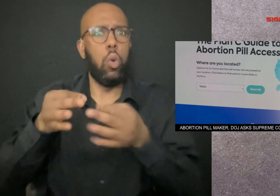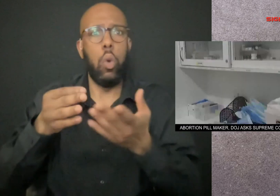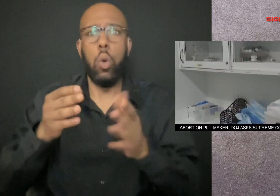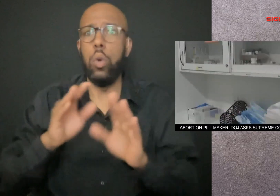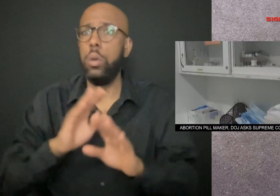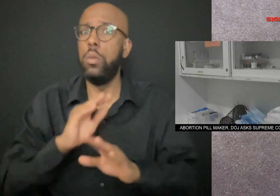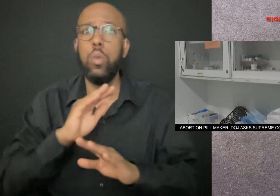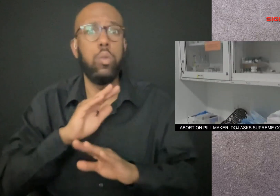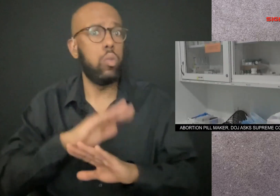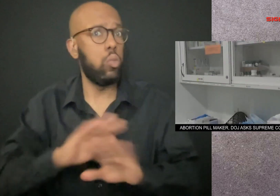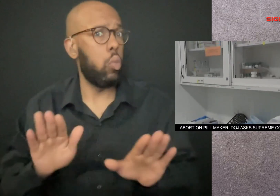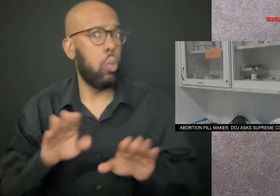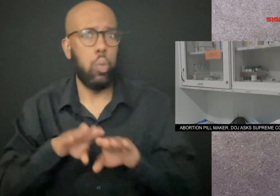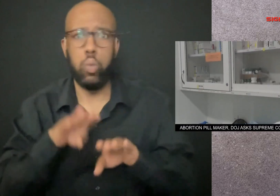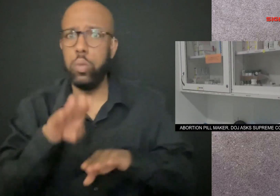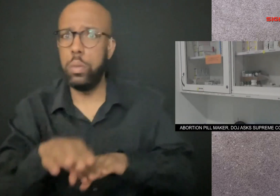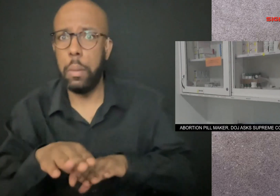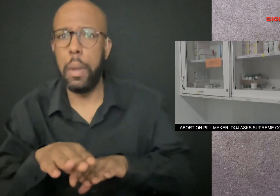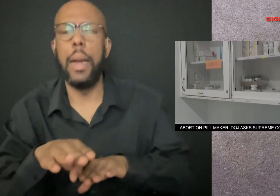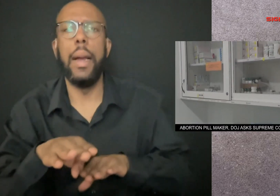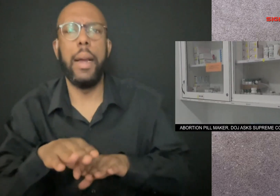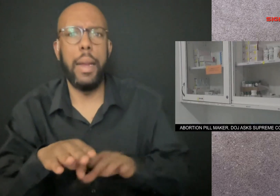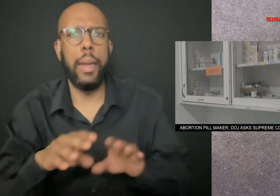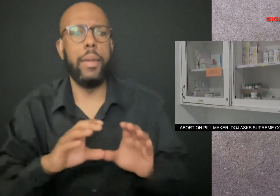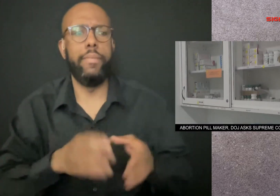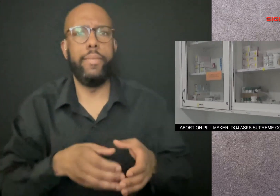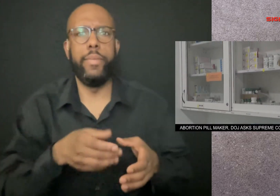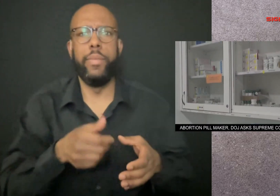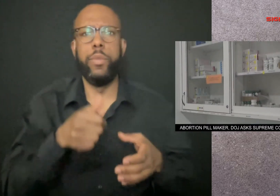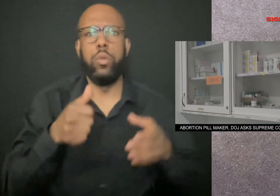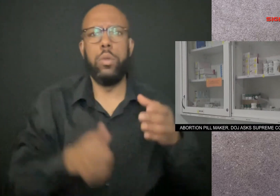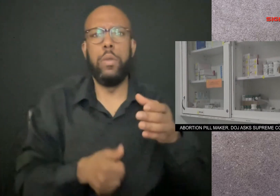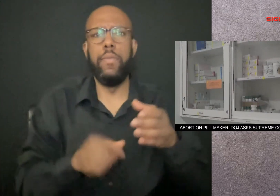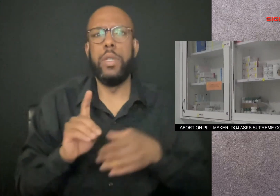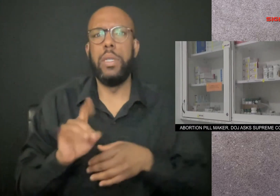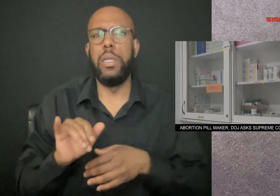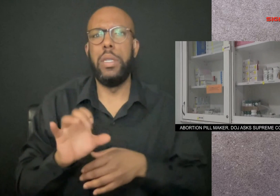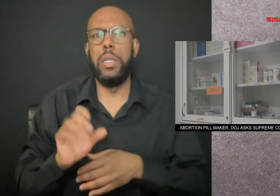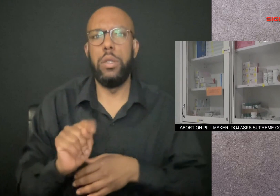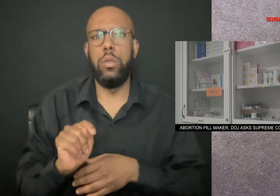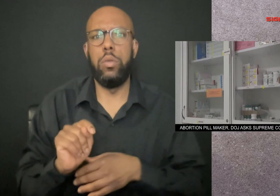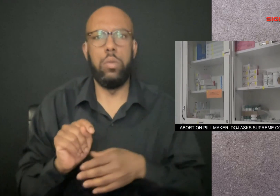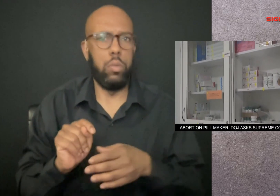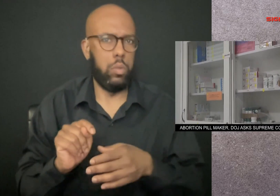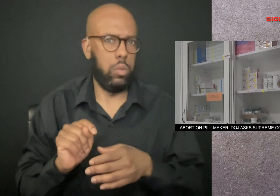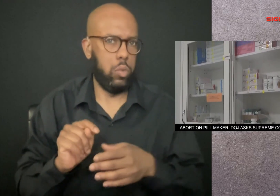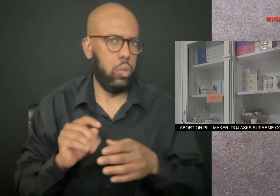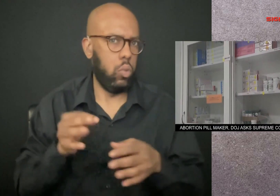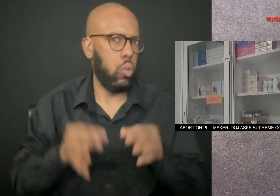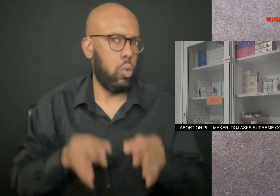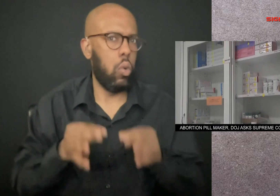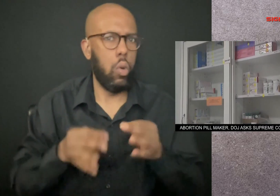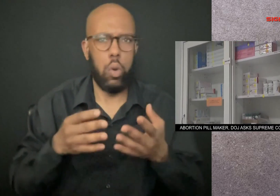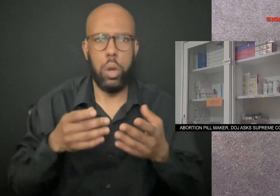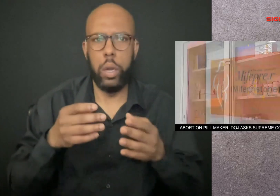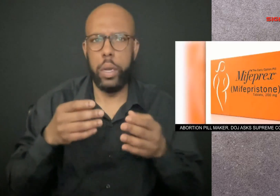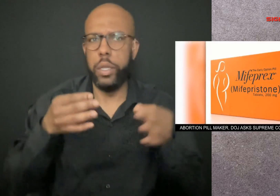have asked the Supreme Court to intervene in the emergency dispute over a Texas judge's